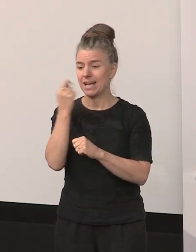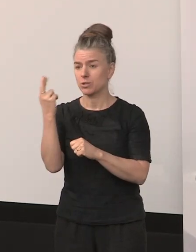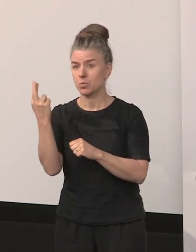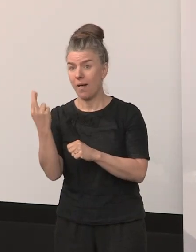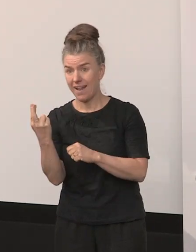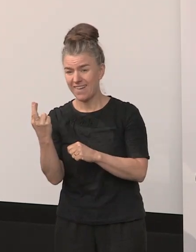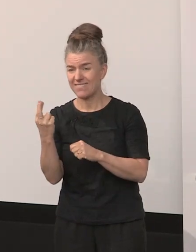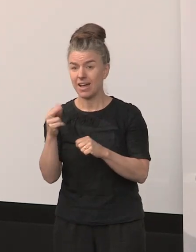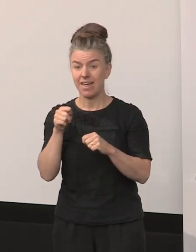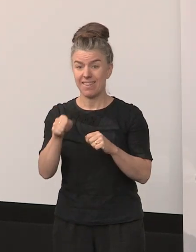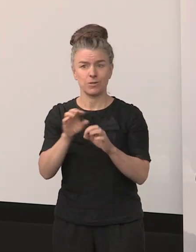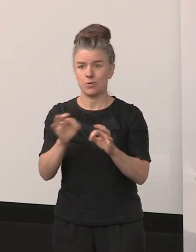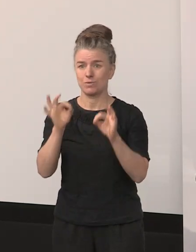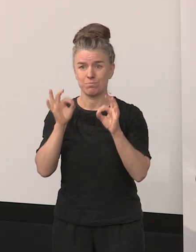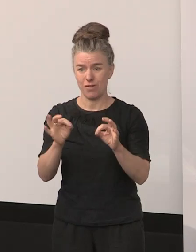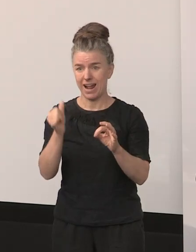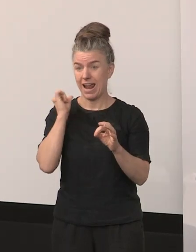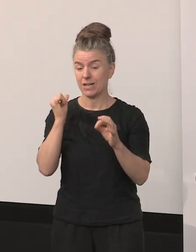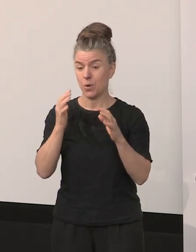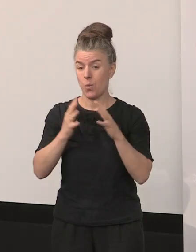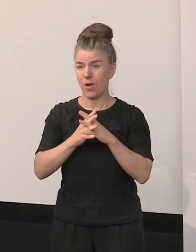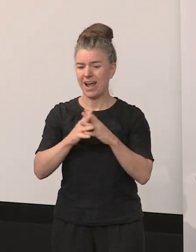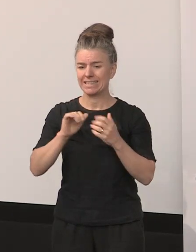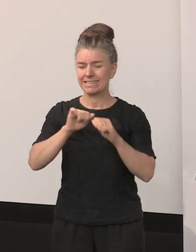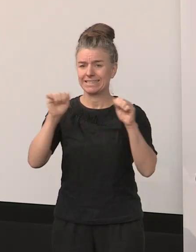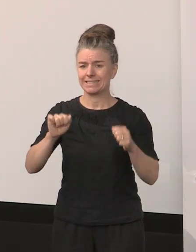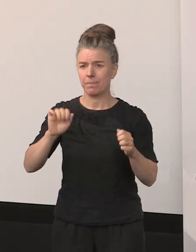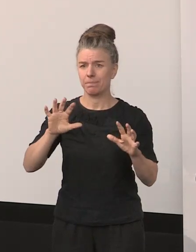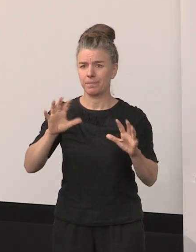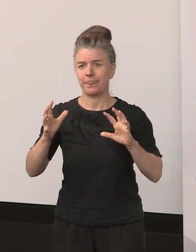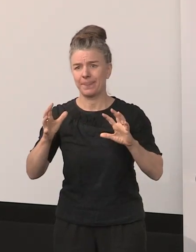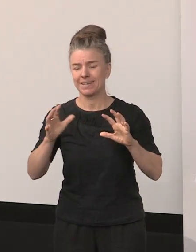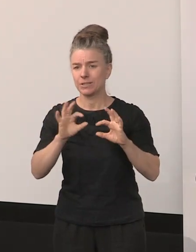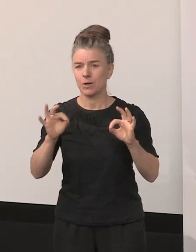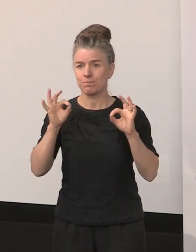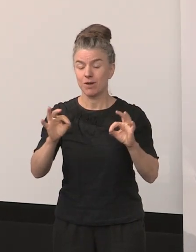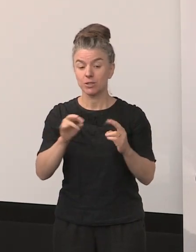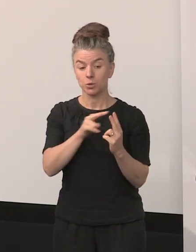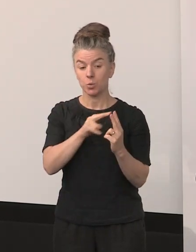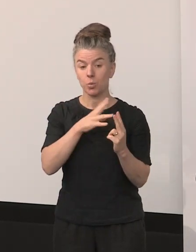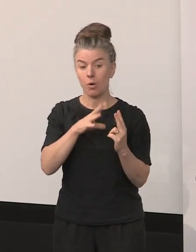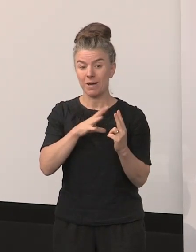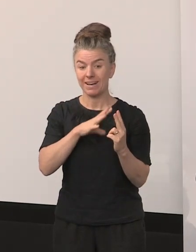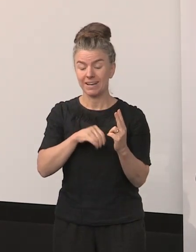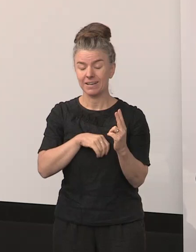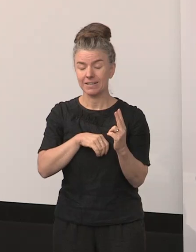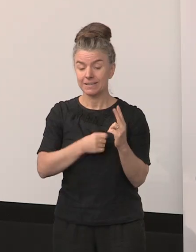us introducing the routine Day 3 and Day 12 testing over the